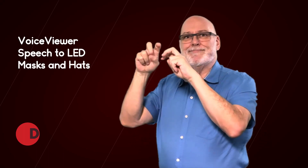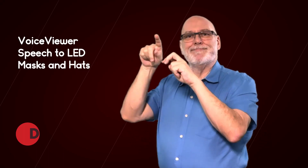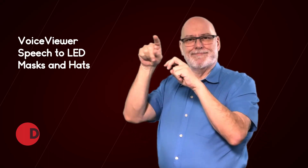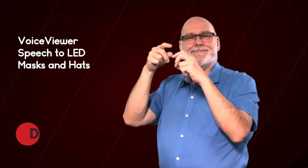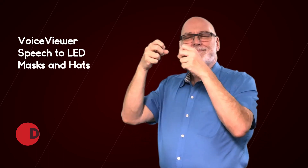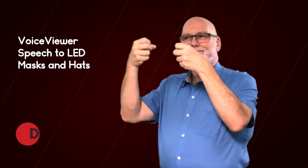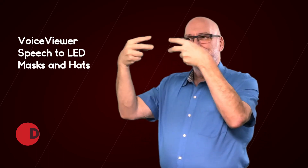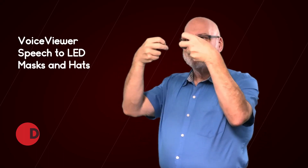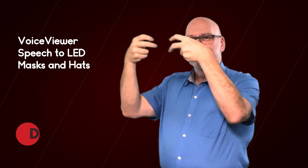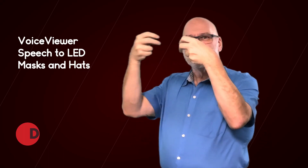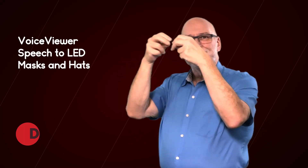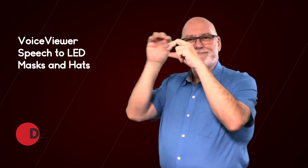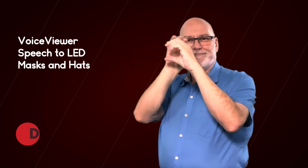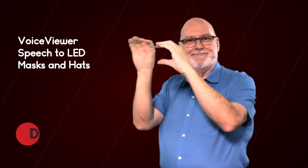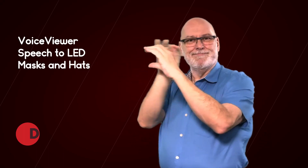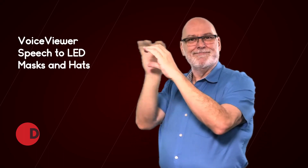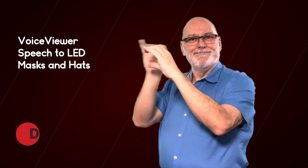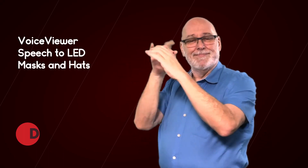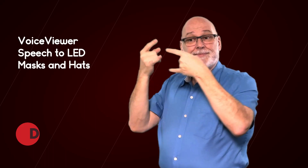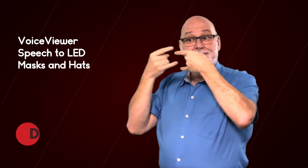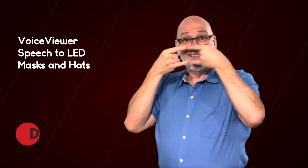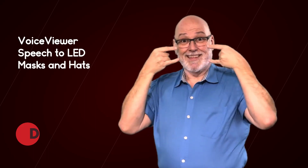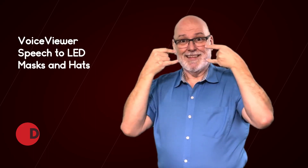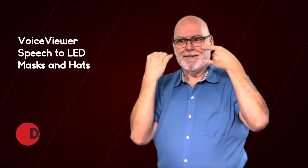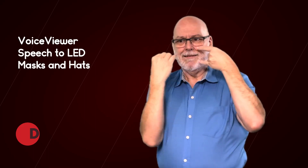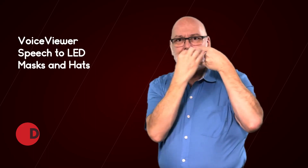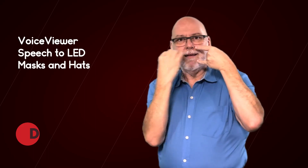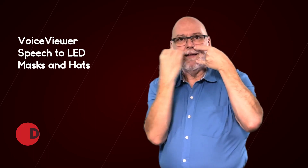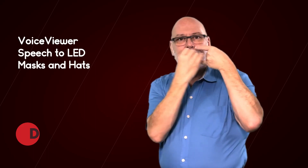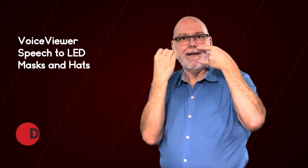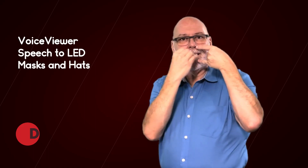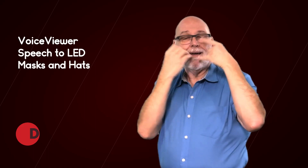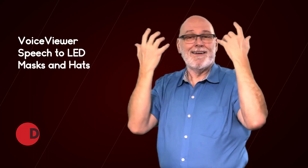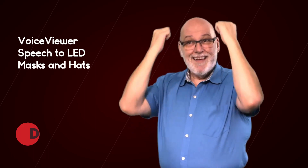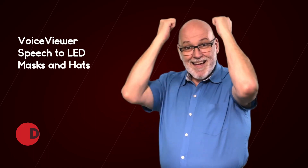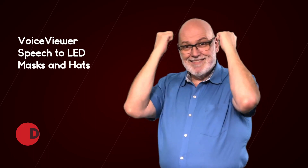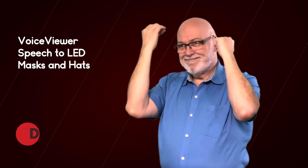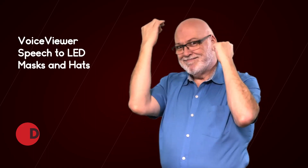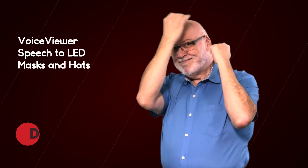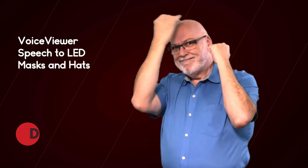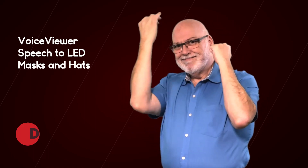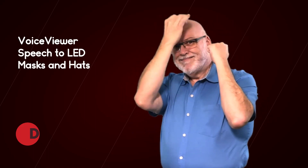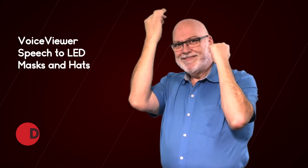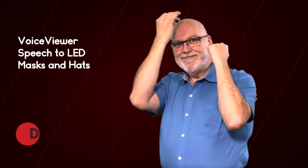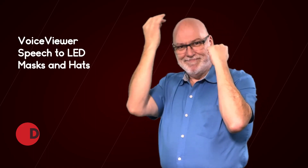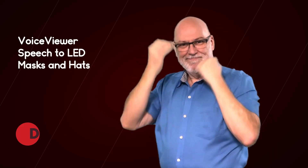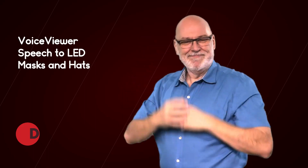LED Masks and Hats.